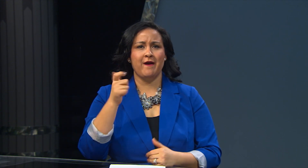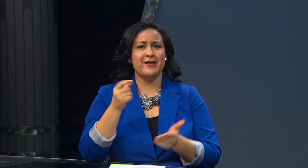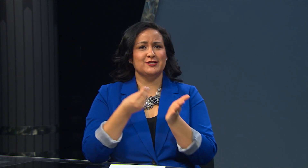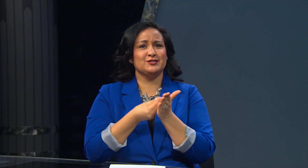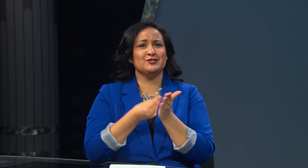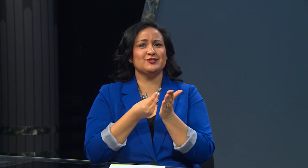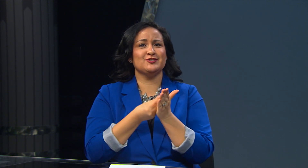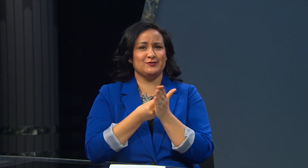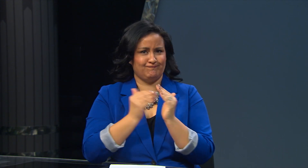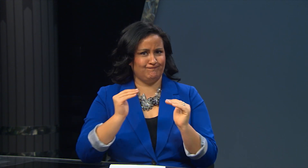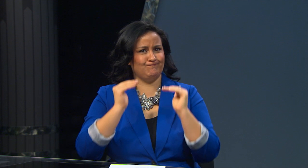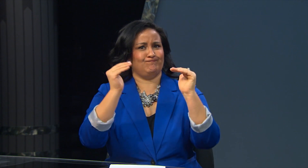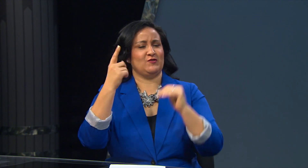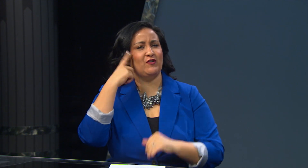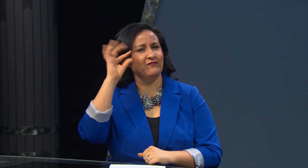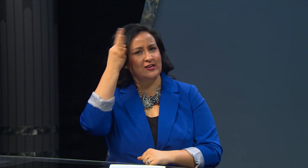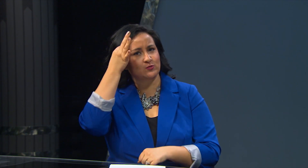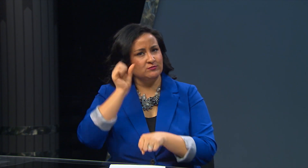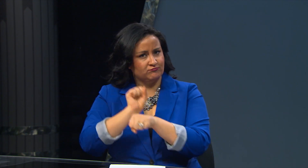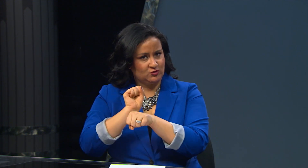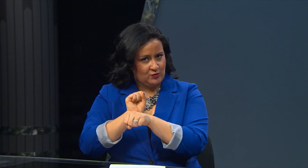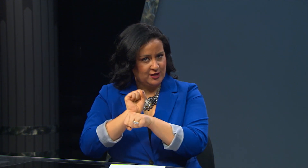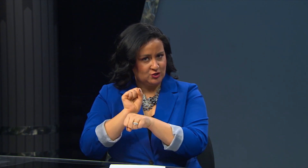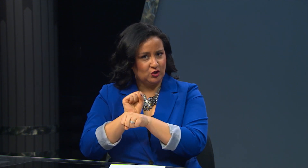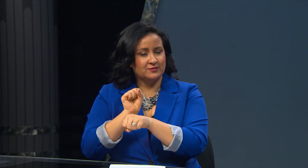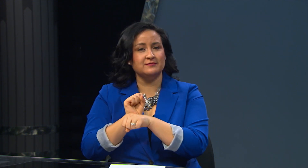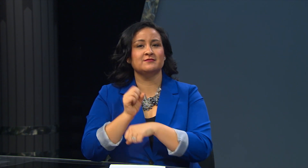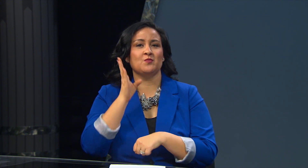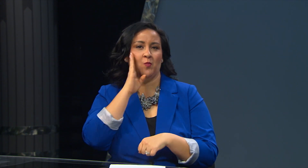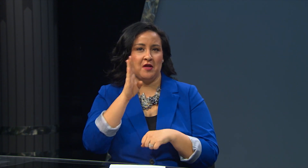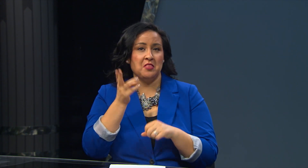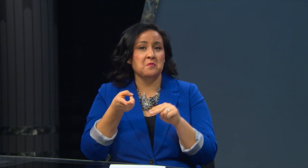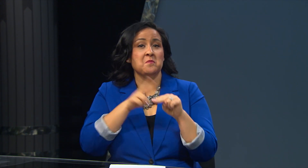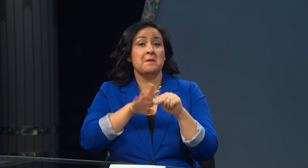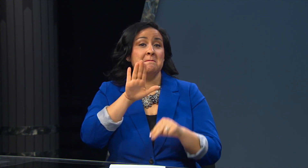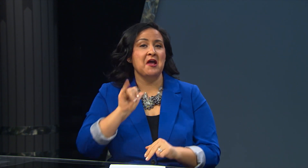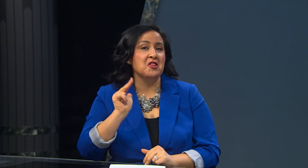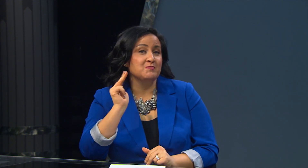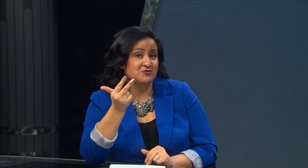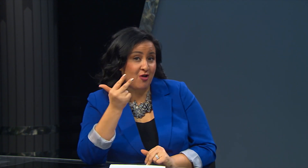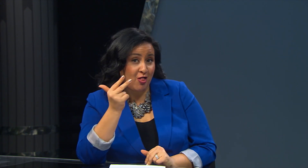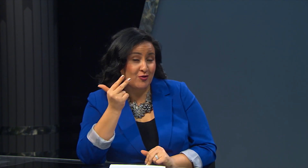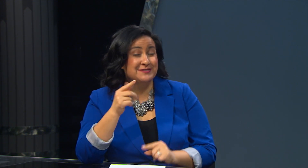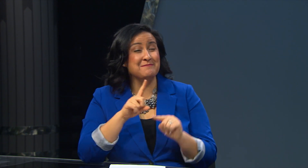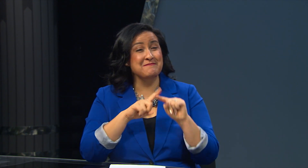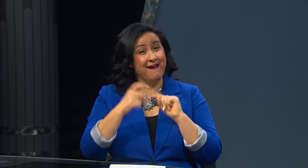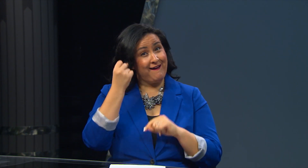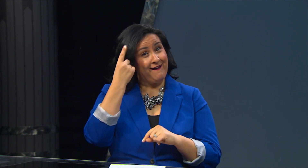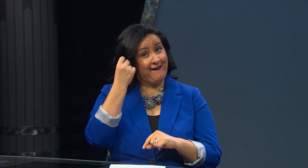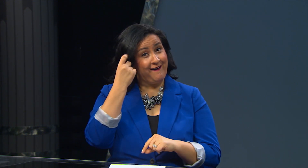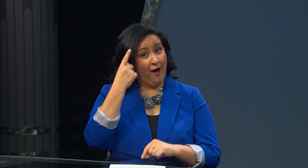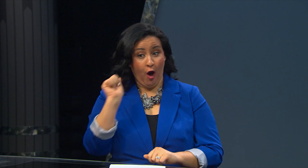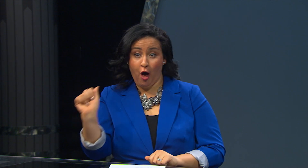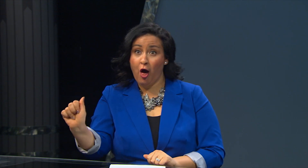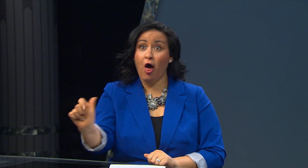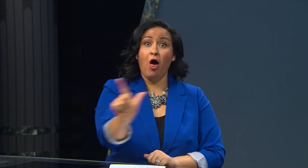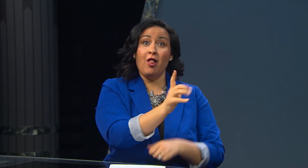FOR NEW FEDERAL CONTRACTORS. IT WILL RAISE ALMOST THREE DOLLARS BUT ONLY AFFECT A SMALL PORTION OF THE MORE THAN TWO